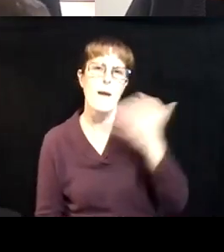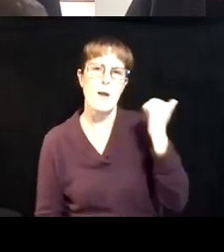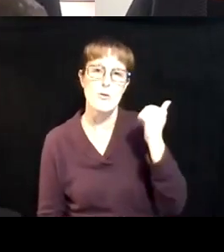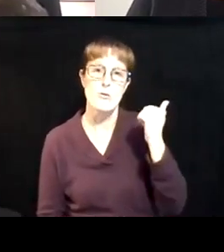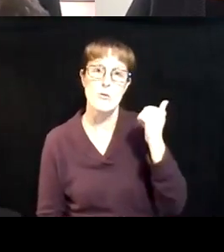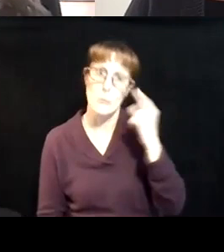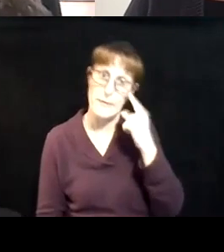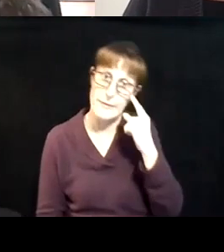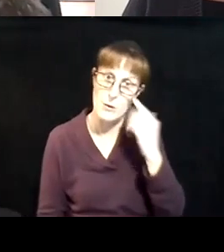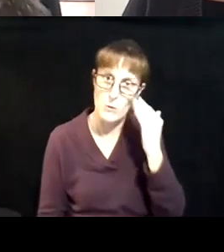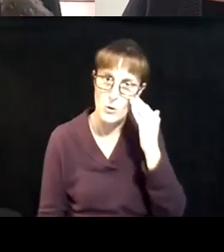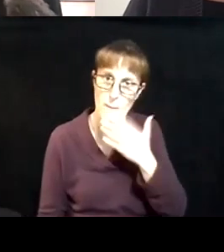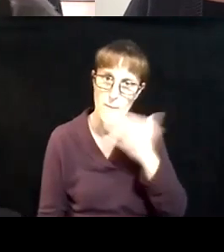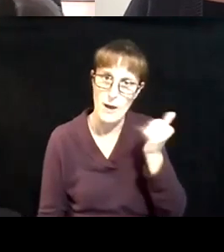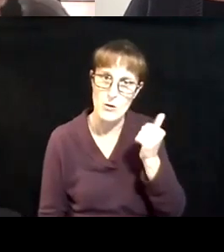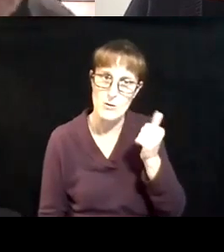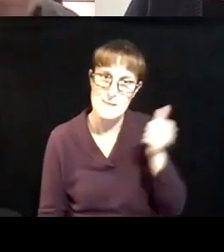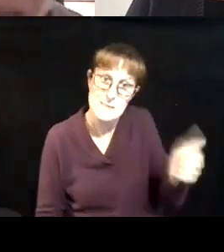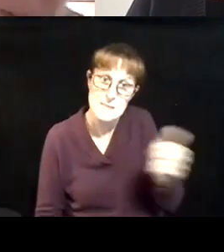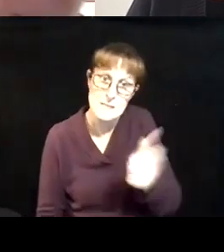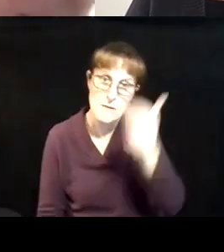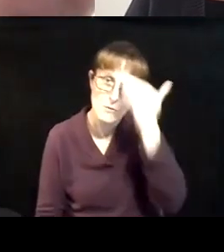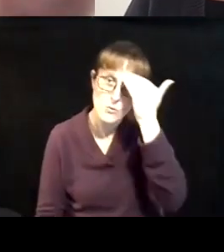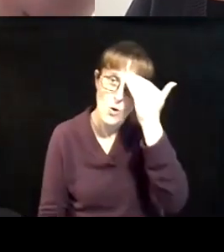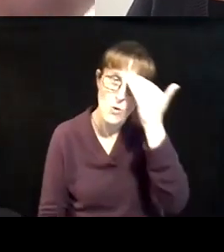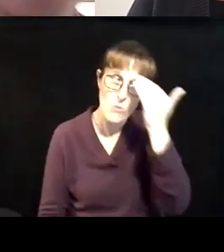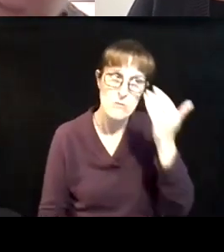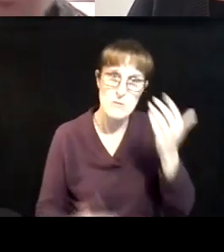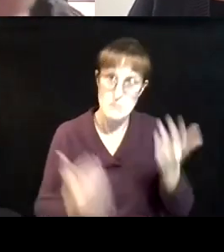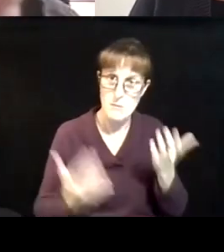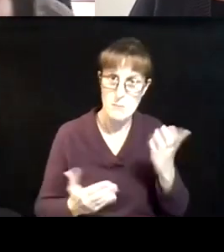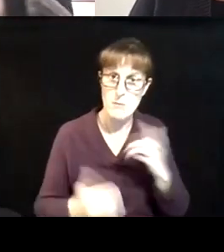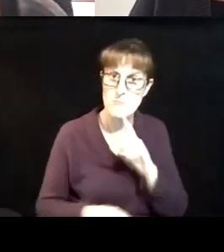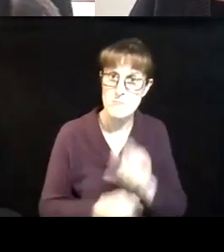than people know for themselves. That's just never the case.